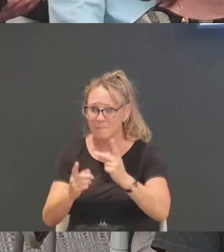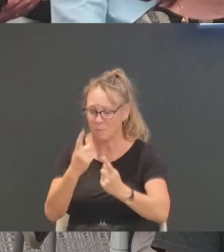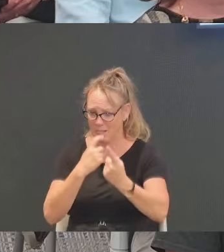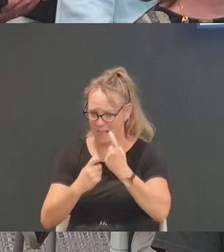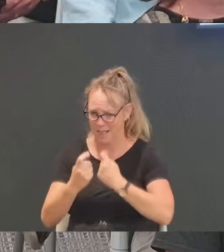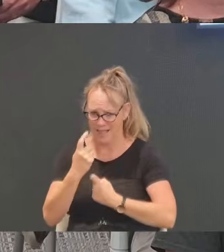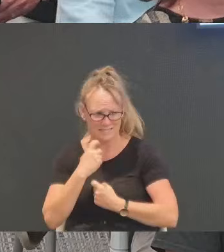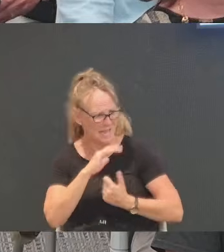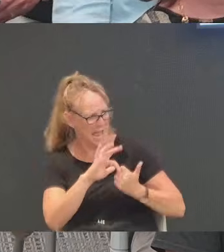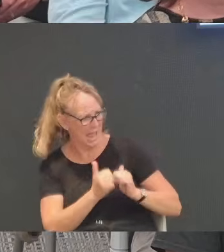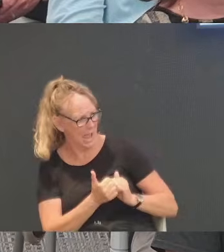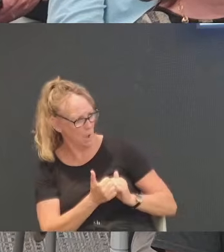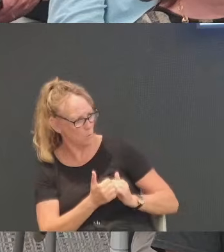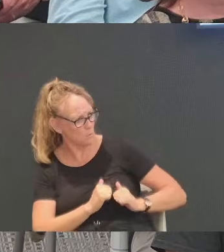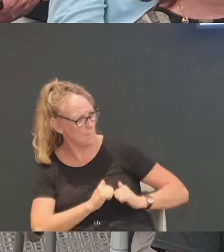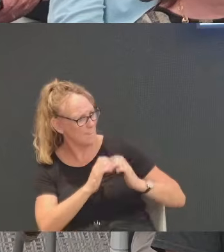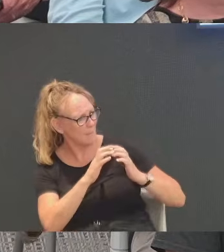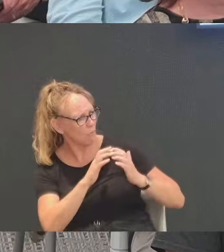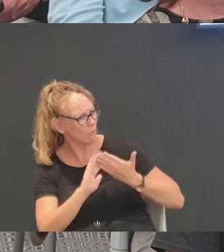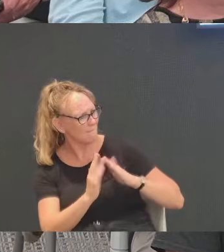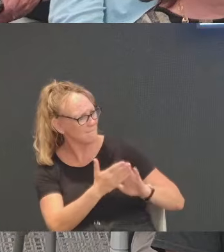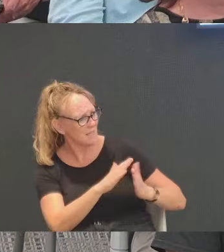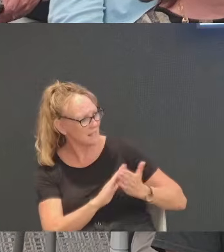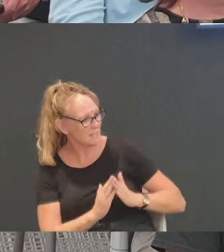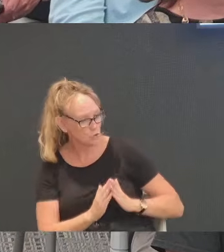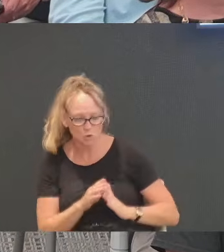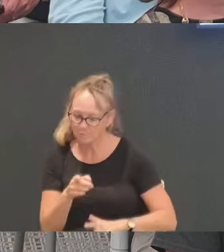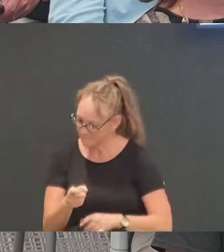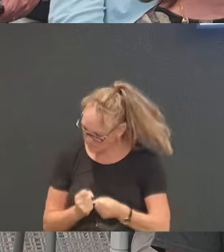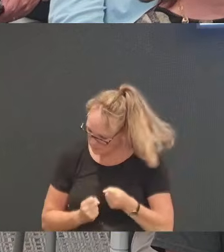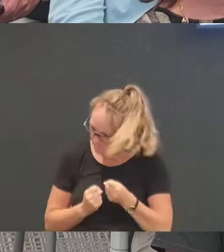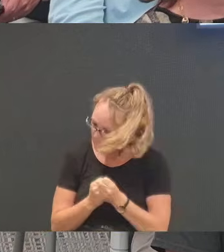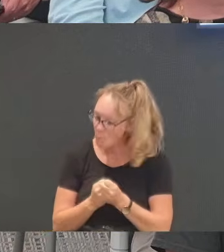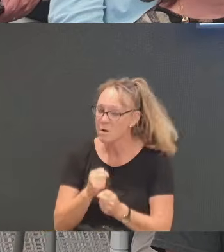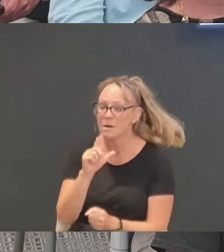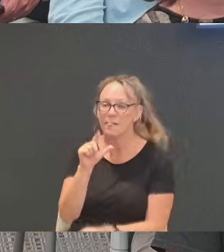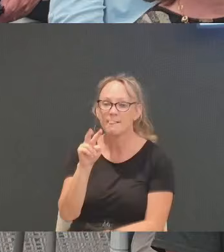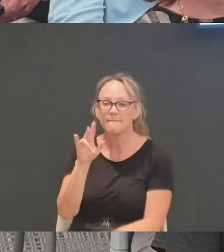This is how we build the village is supporting this levy because that creates the village that